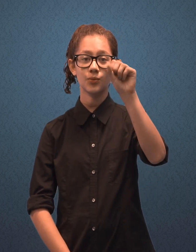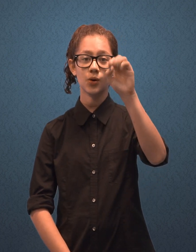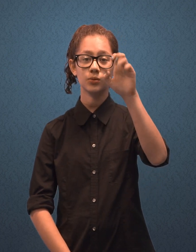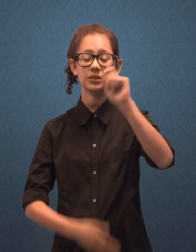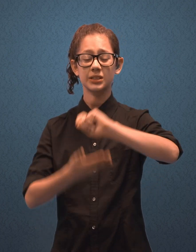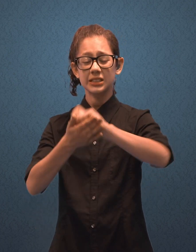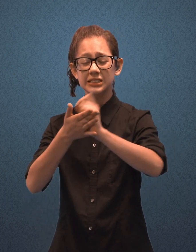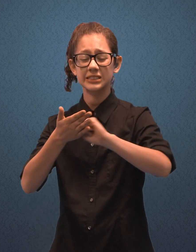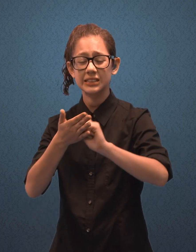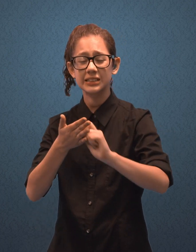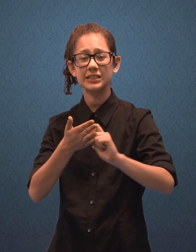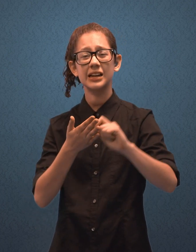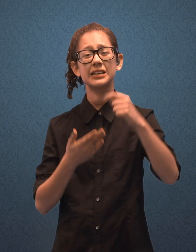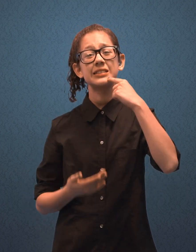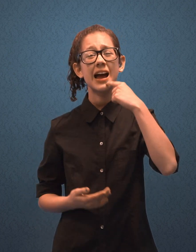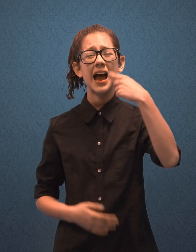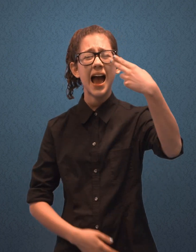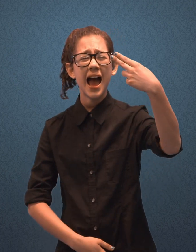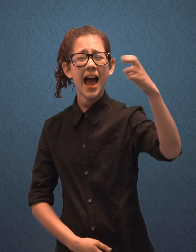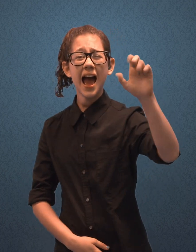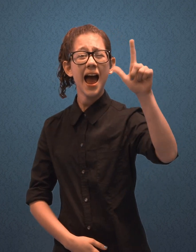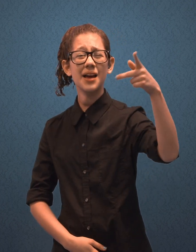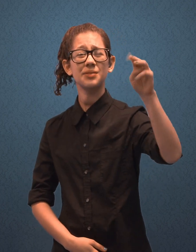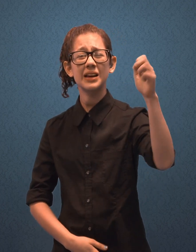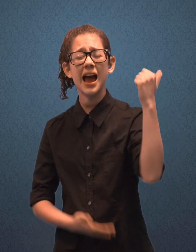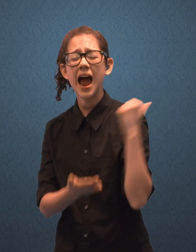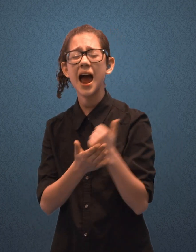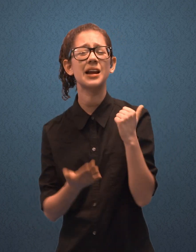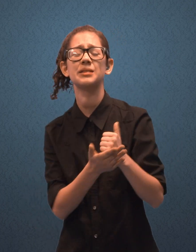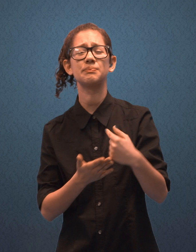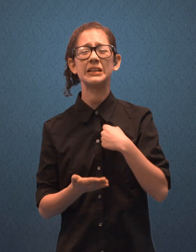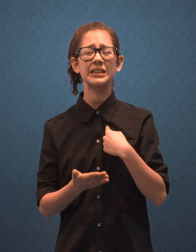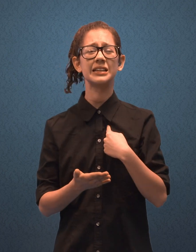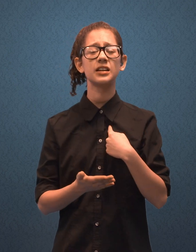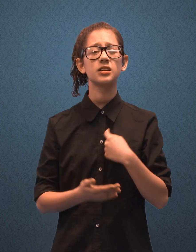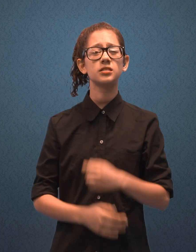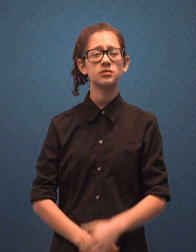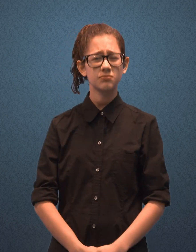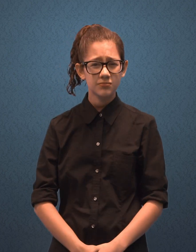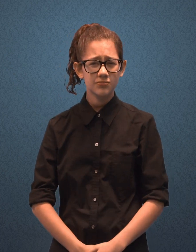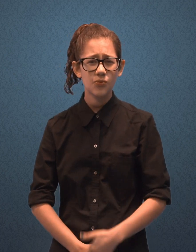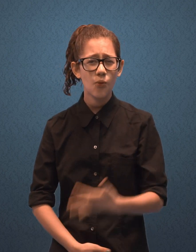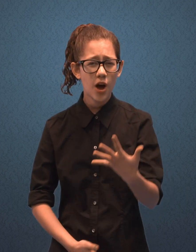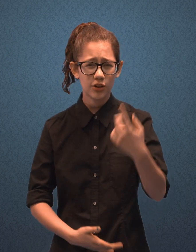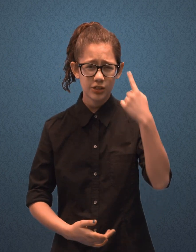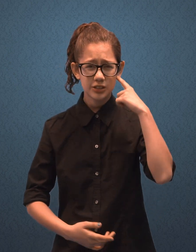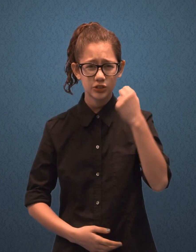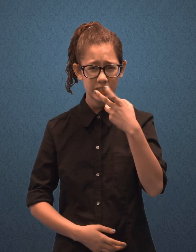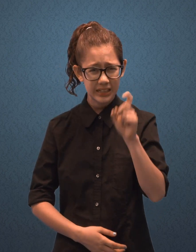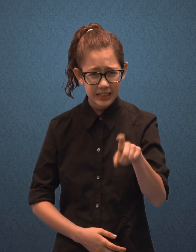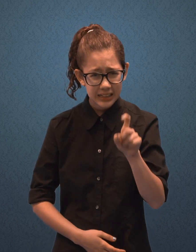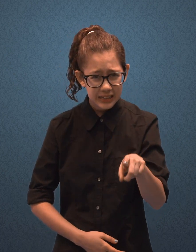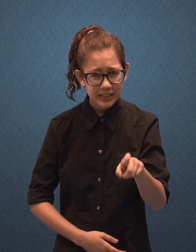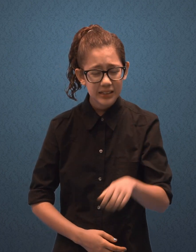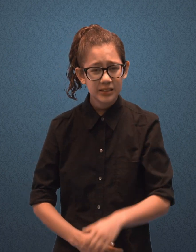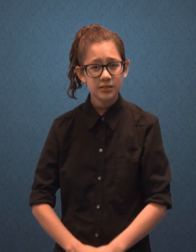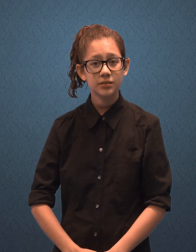The little girl named Rose wrote on a piece of paper, and she wrote, "Help me. Help me." What do you think she needs help with?